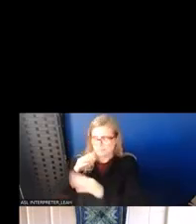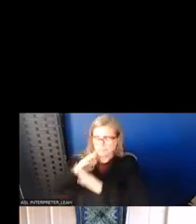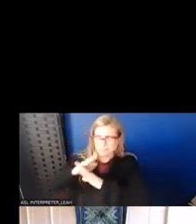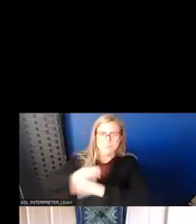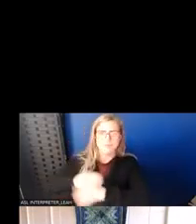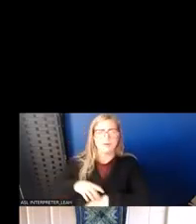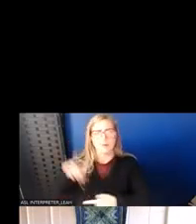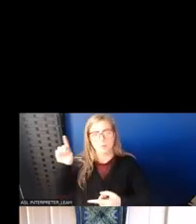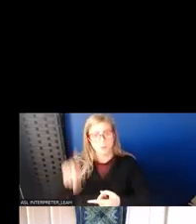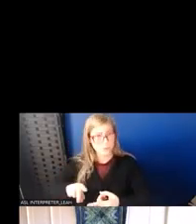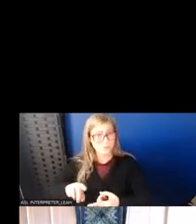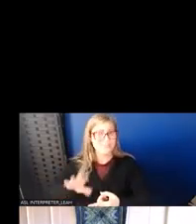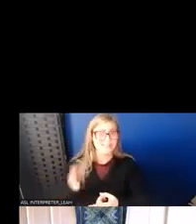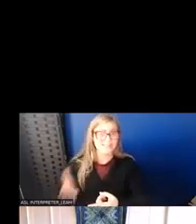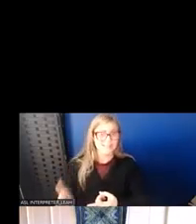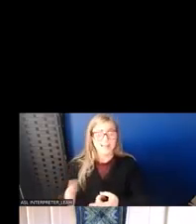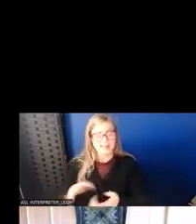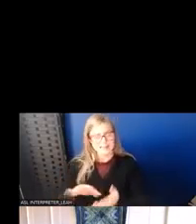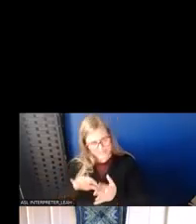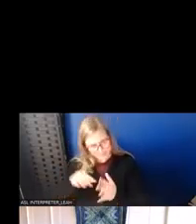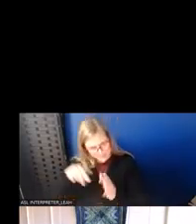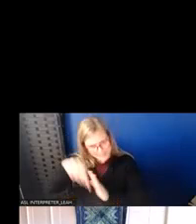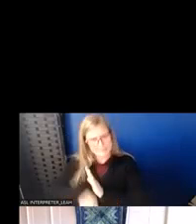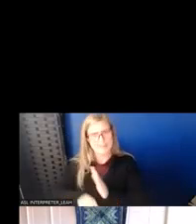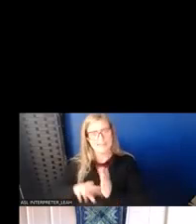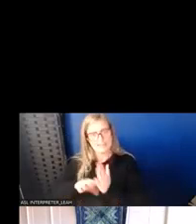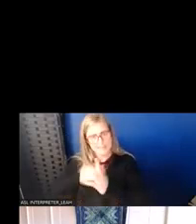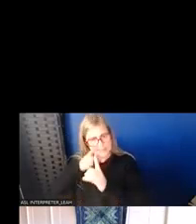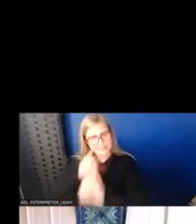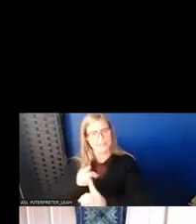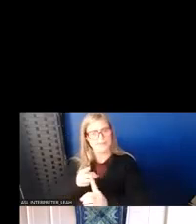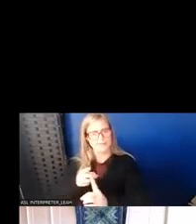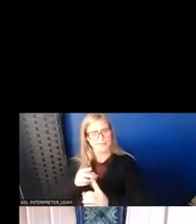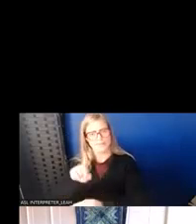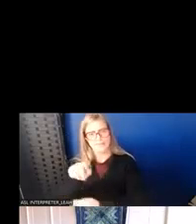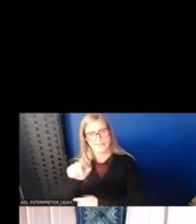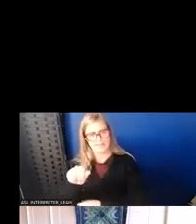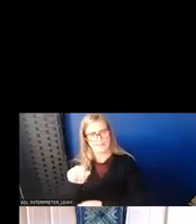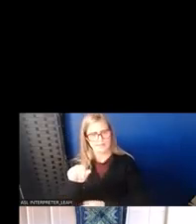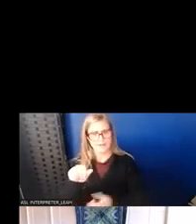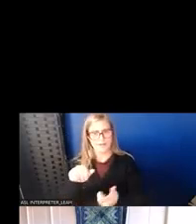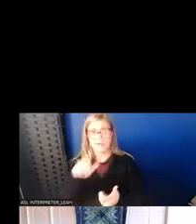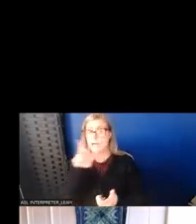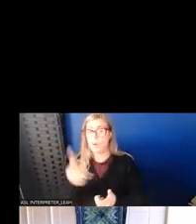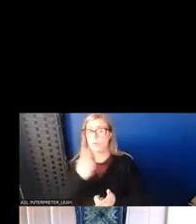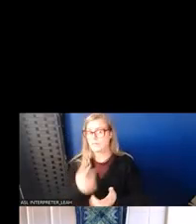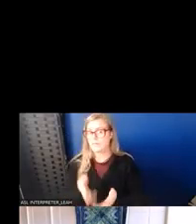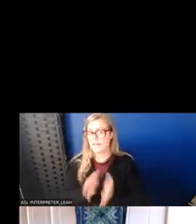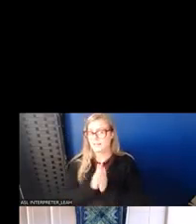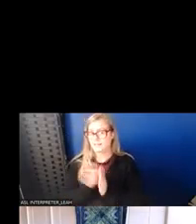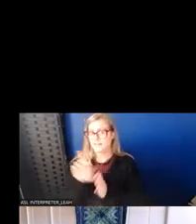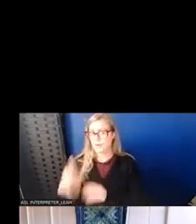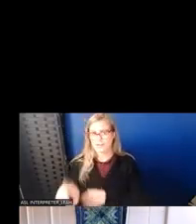So it's we're not just asking new exciting scientific questions, we're answering real world problems.